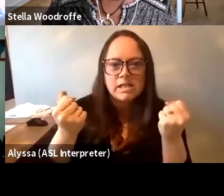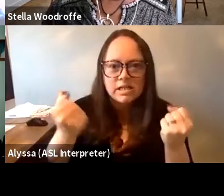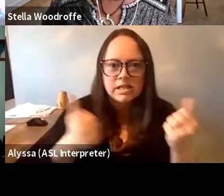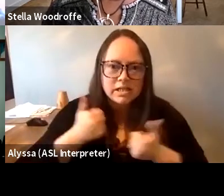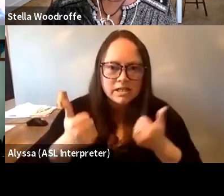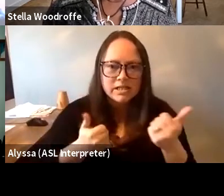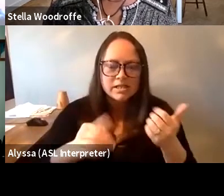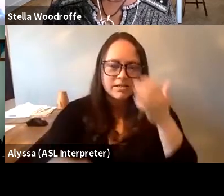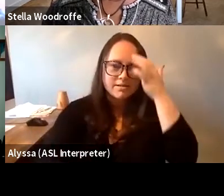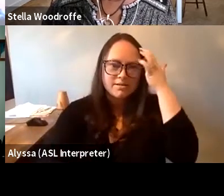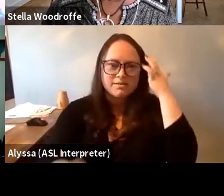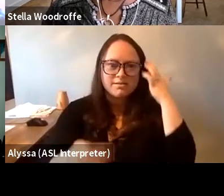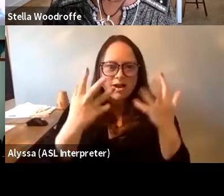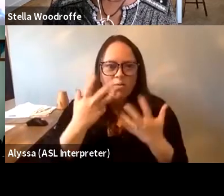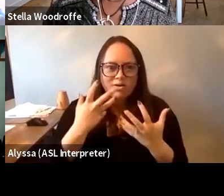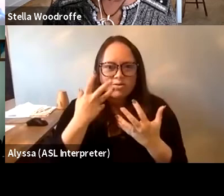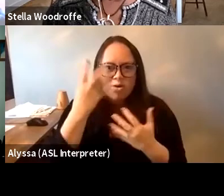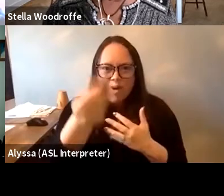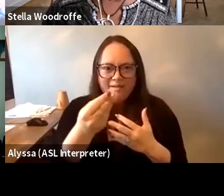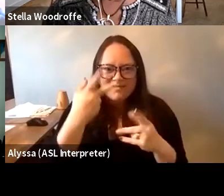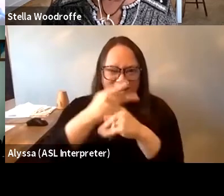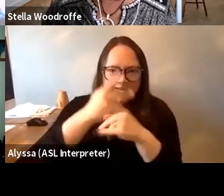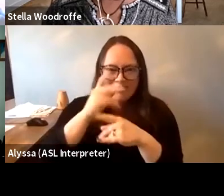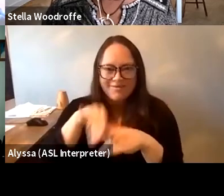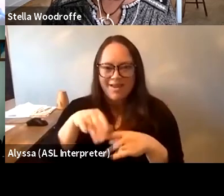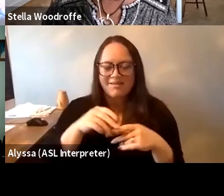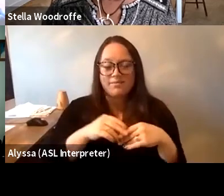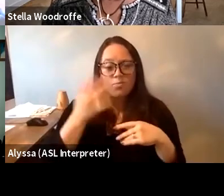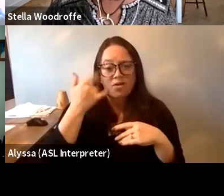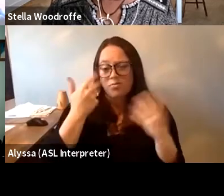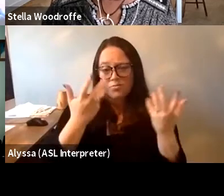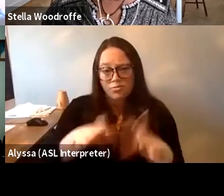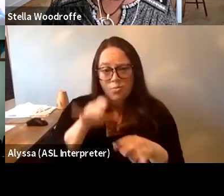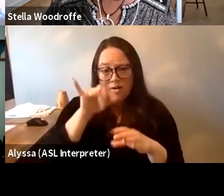Um, because you don't ever want that to happen to anybody. So,